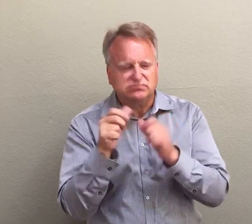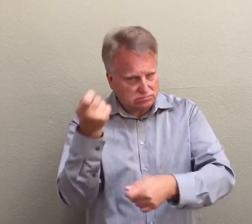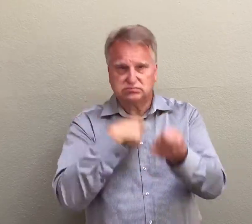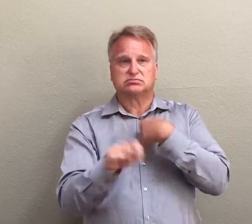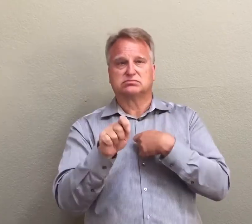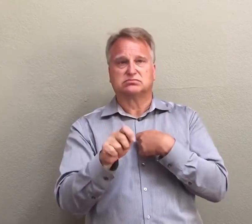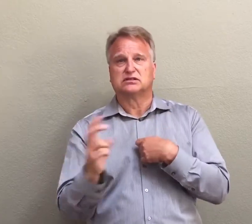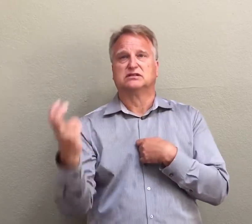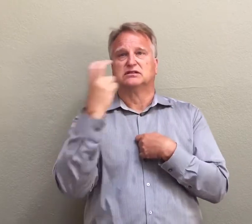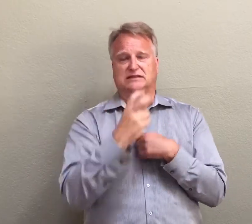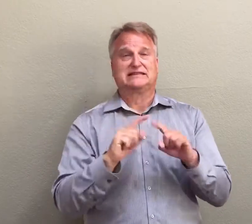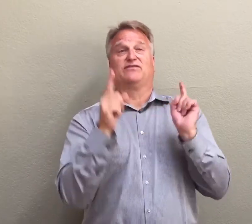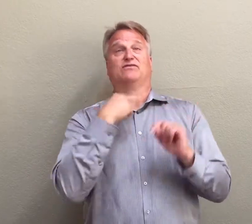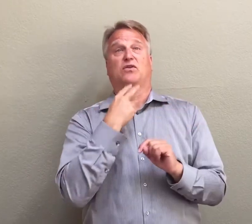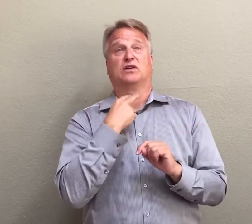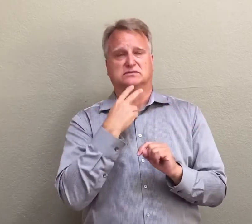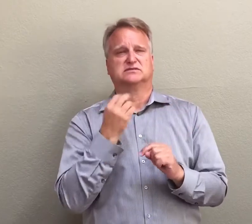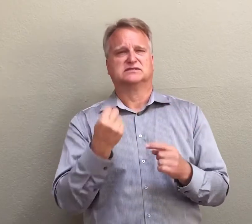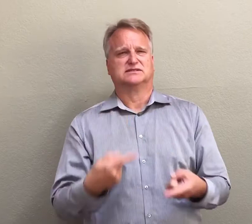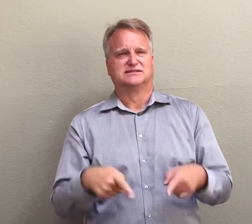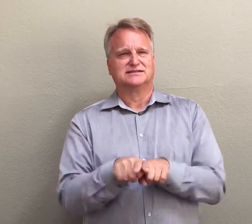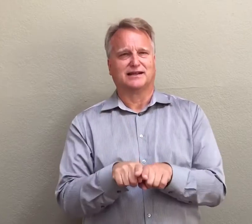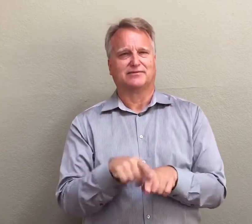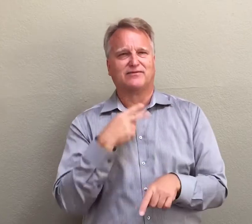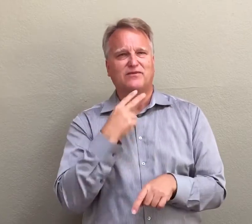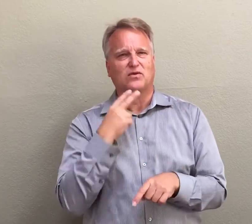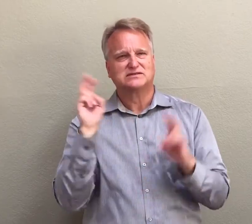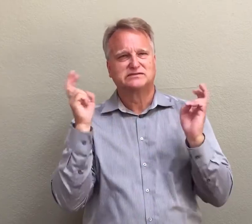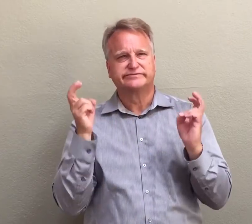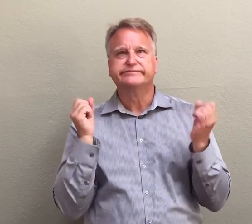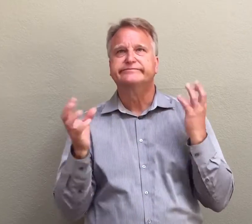After the switch, the Deaf person would need to adjust to the interpreter and the “new” voice representing all the participants.